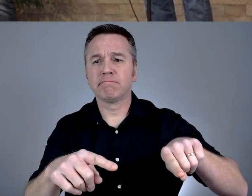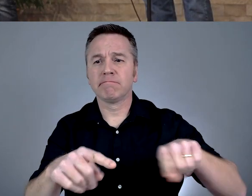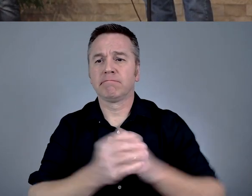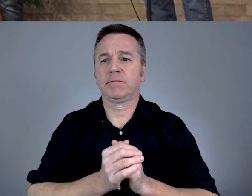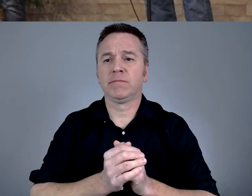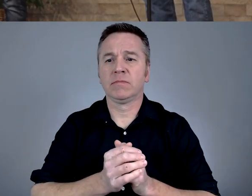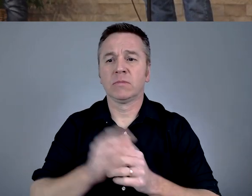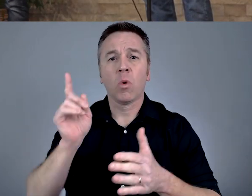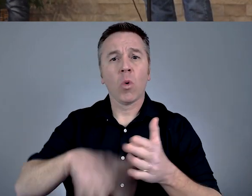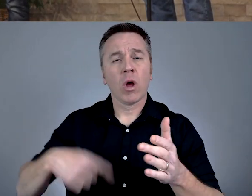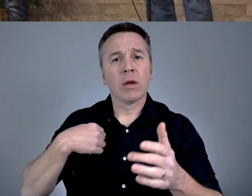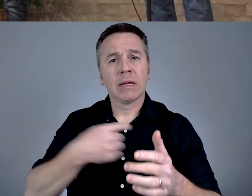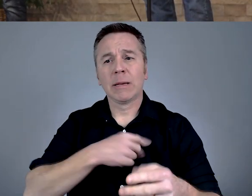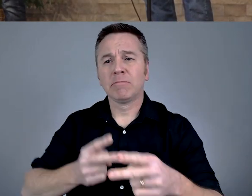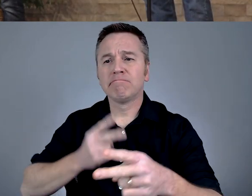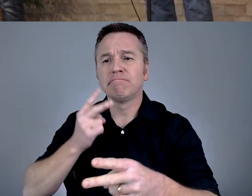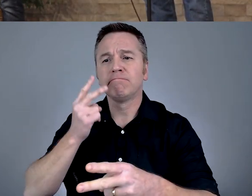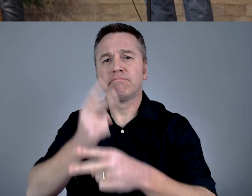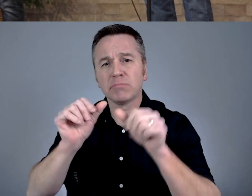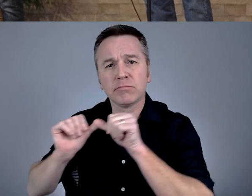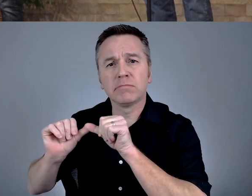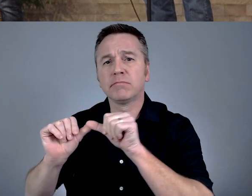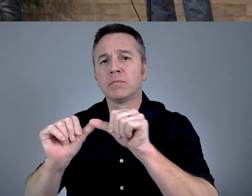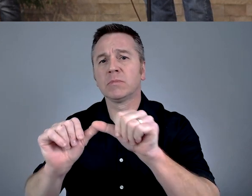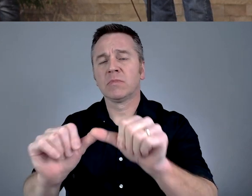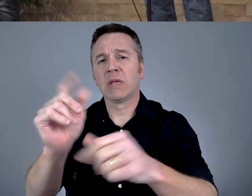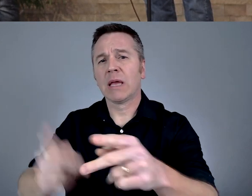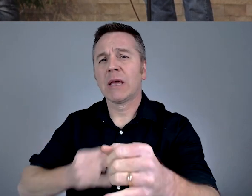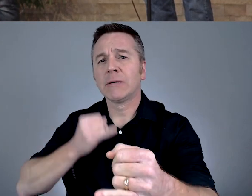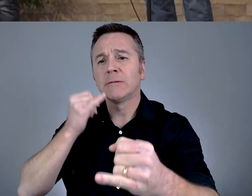And what will keep us to the end?